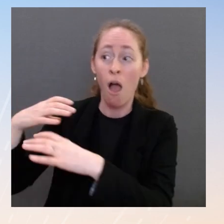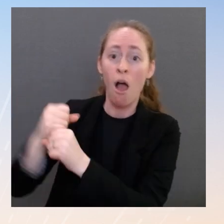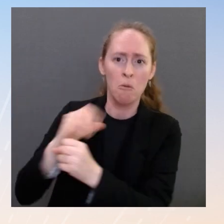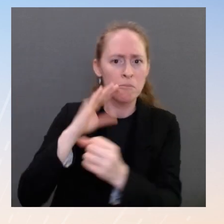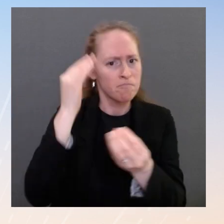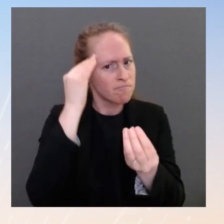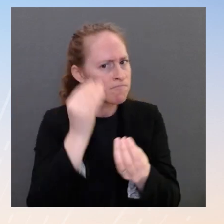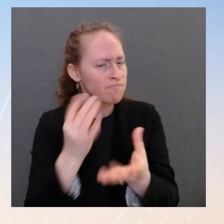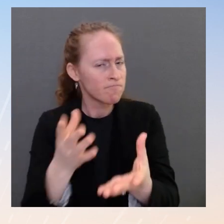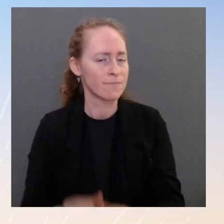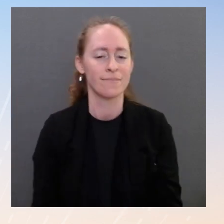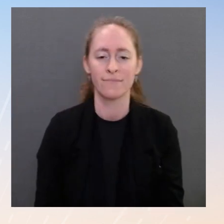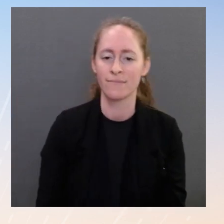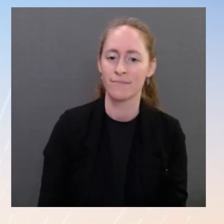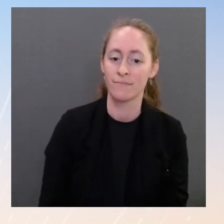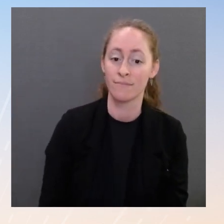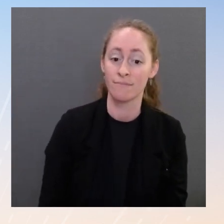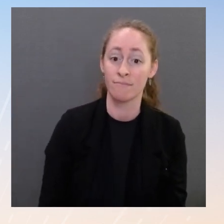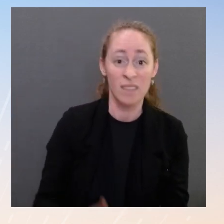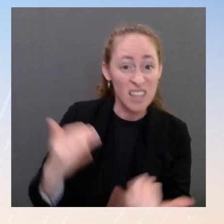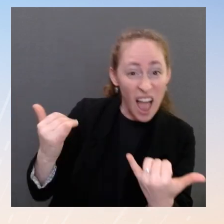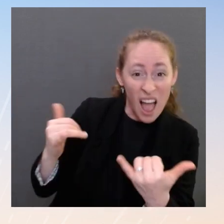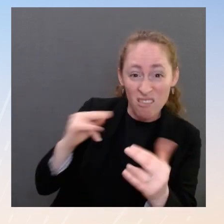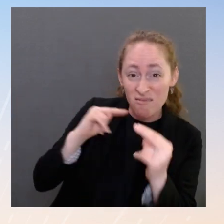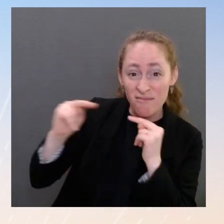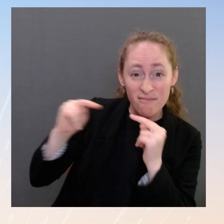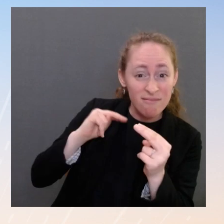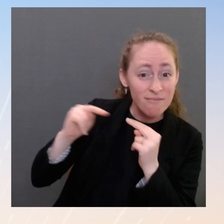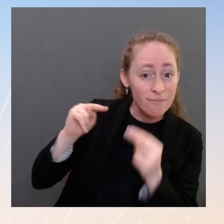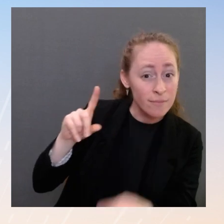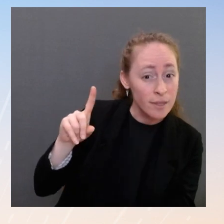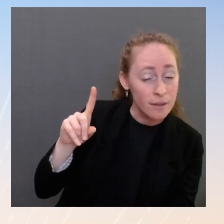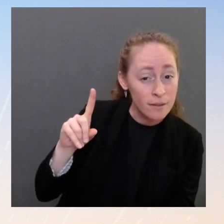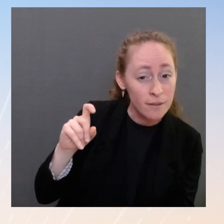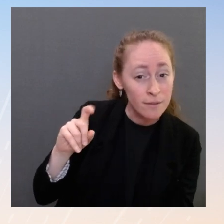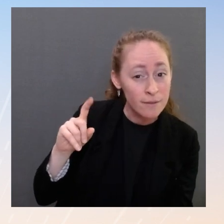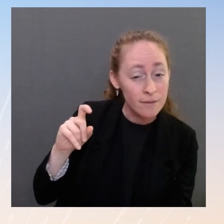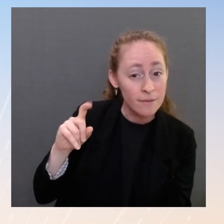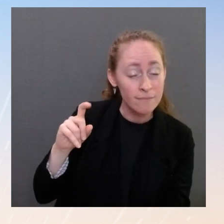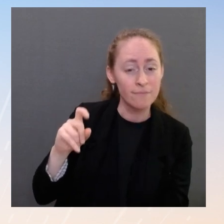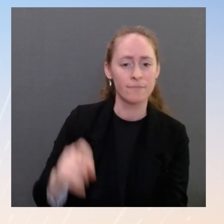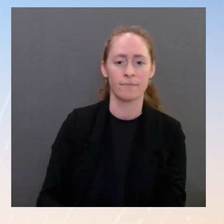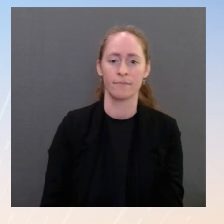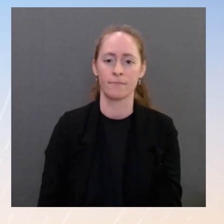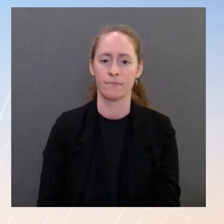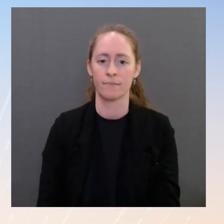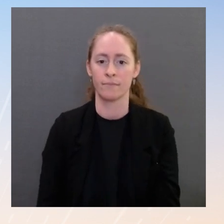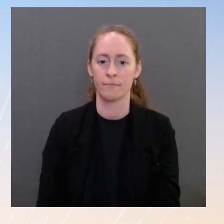Are there real talks going on about specific things that Senator Manchin, that the White House could agree to? Ms. Psaki: I would -- I would tell you --